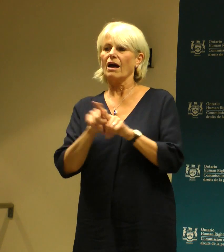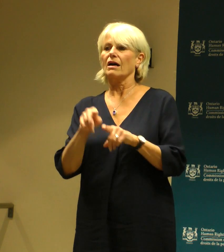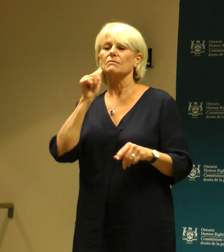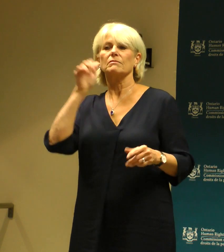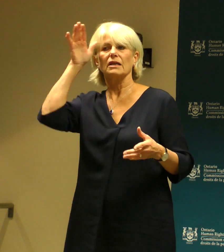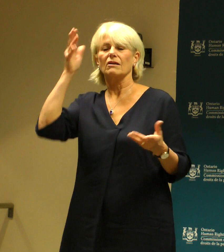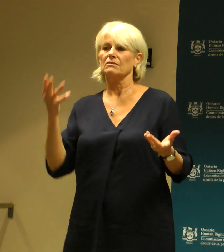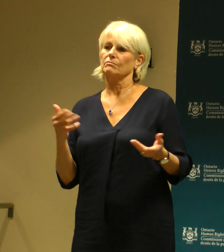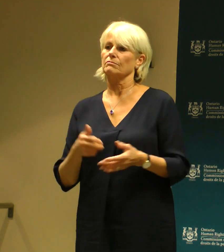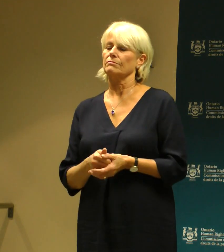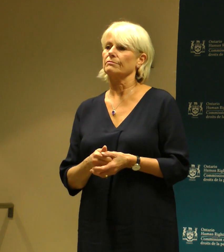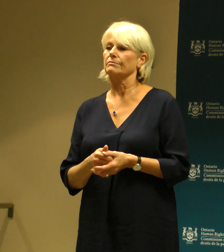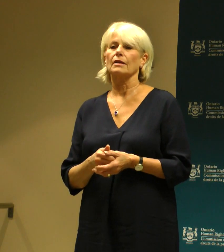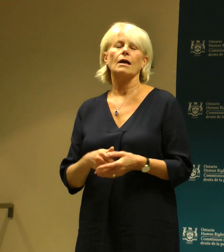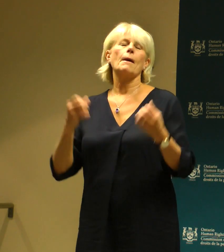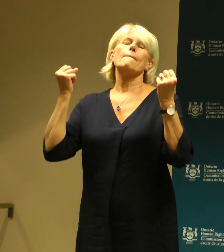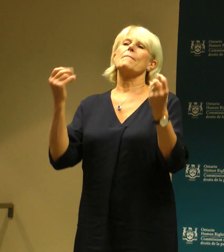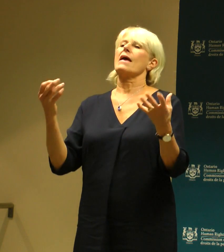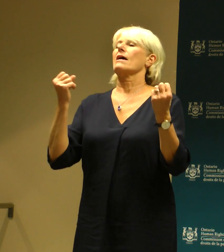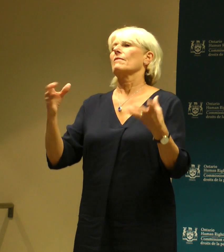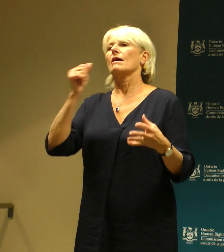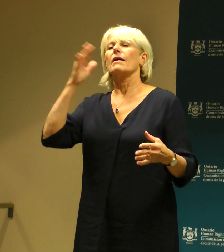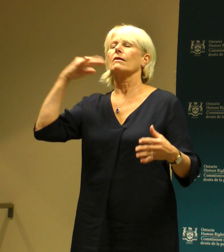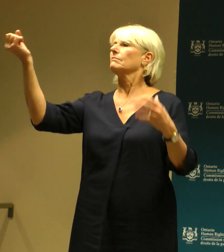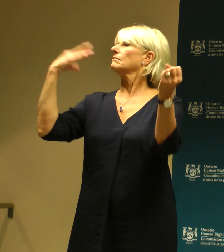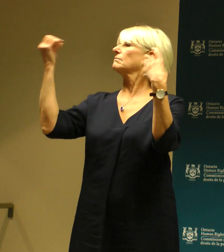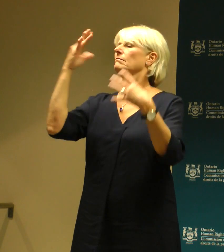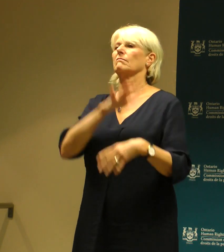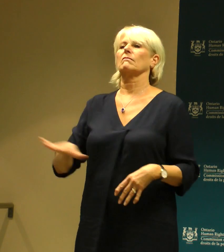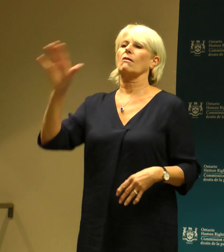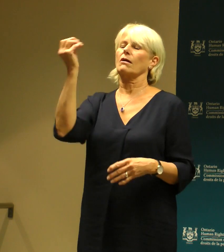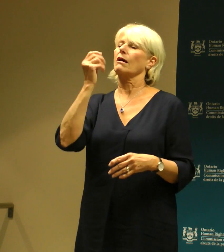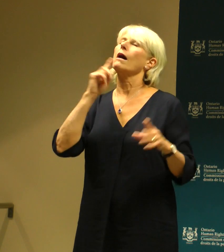We heard from many more parents right across Ontario who are frustrated with the